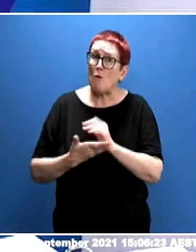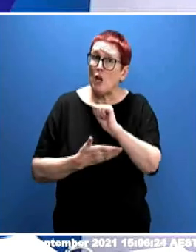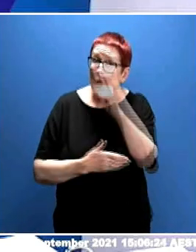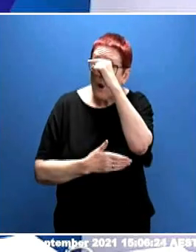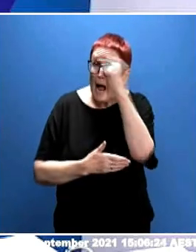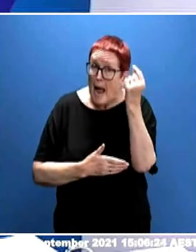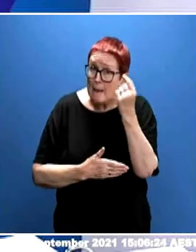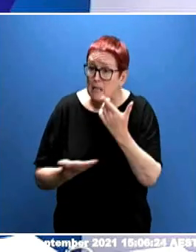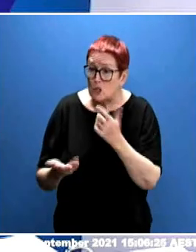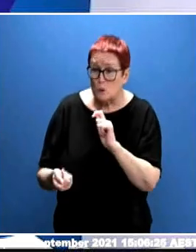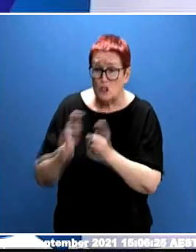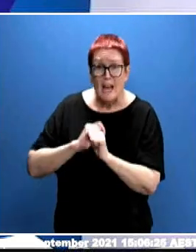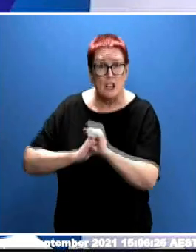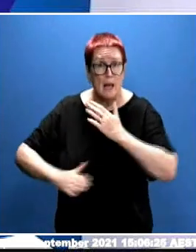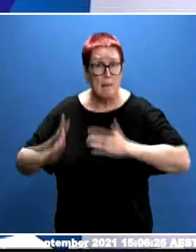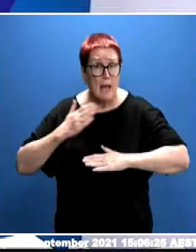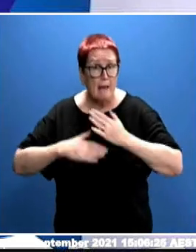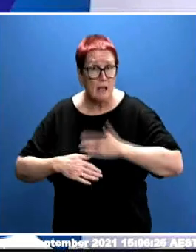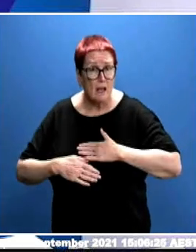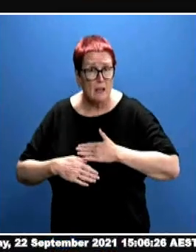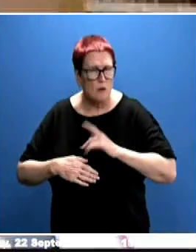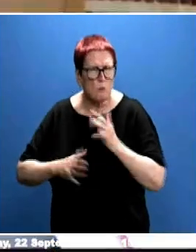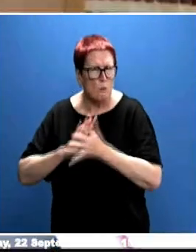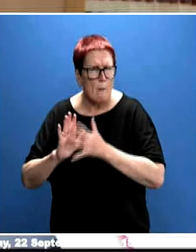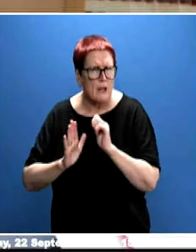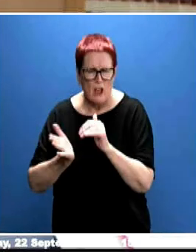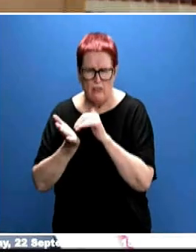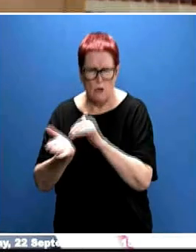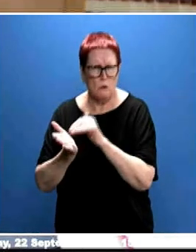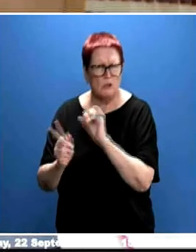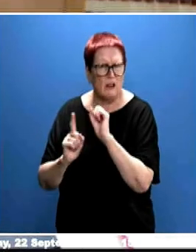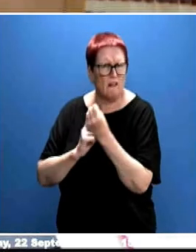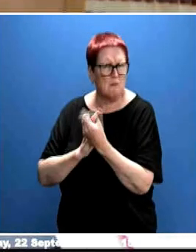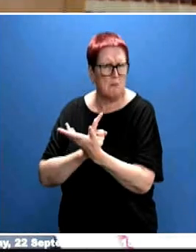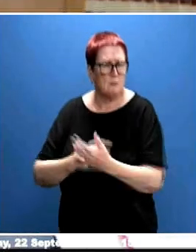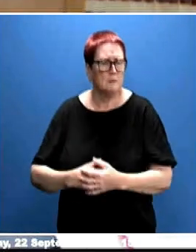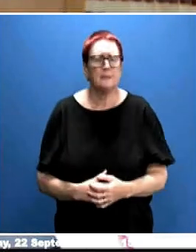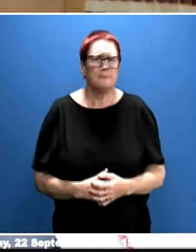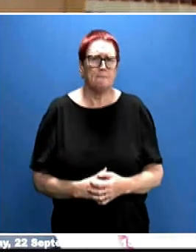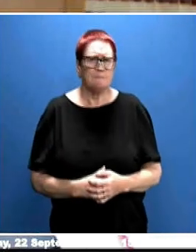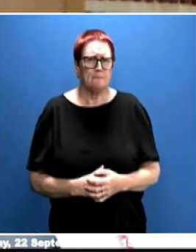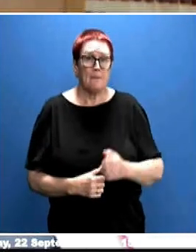It attempts developing the child's understanding. It's not around behaviour modification.